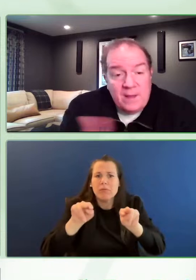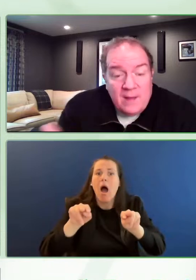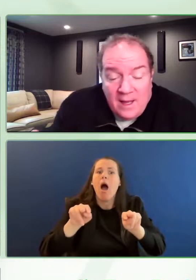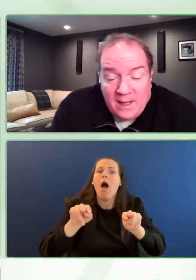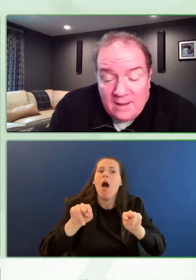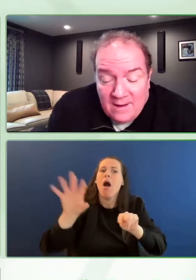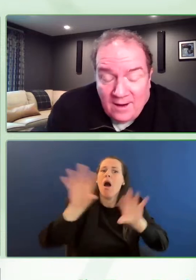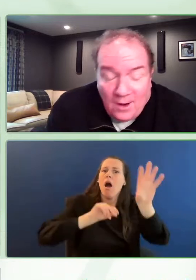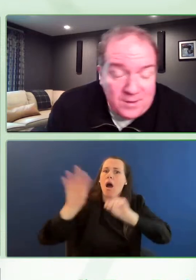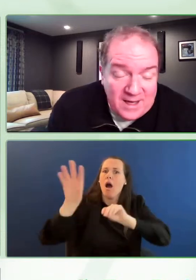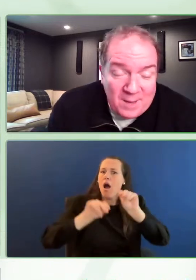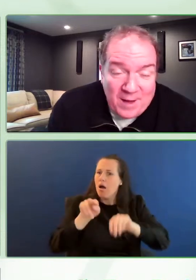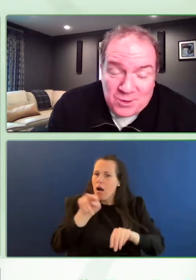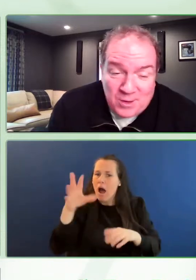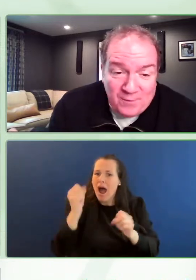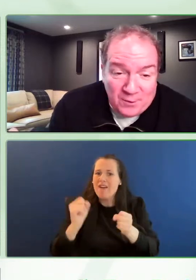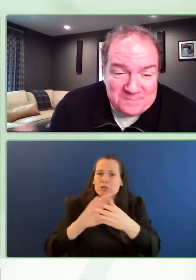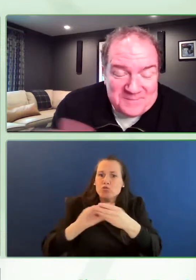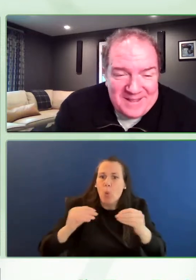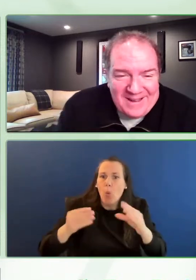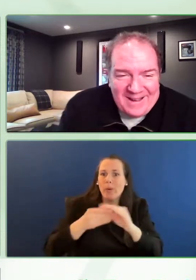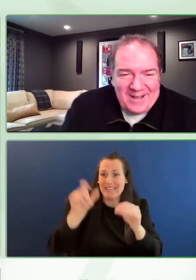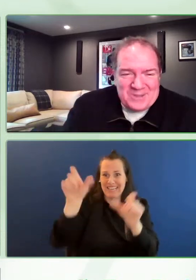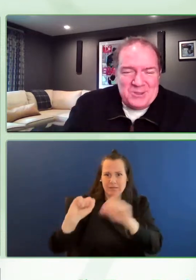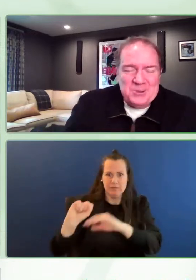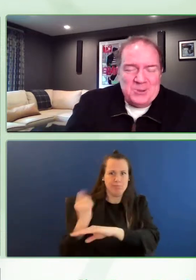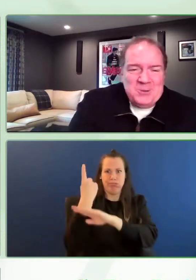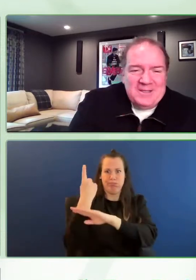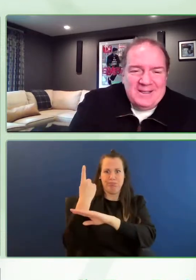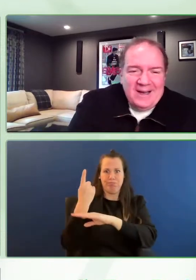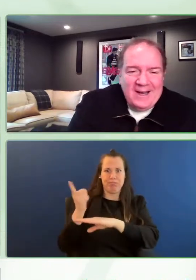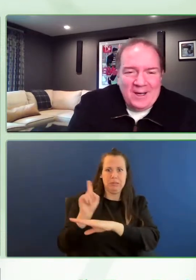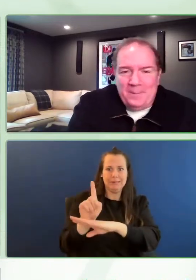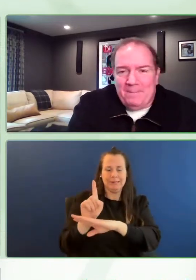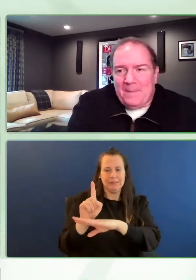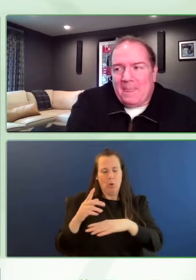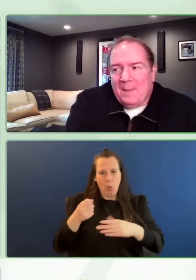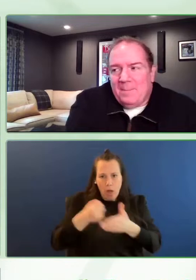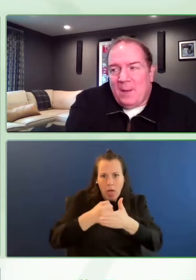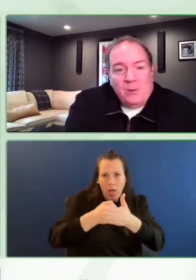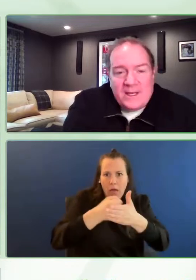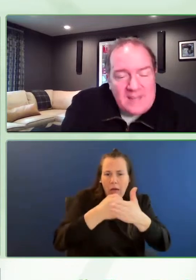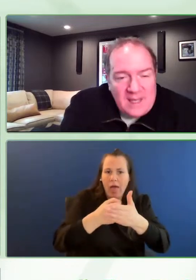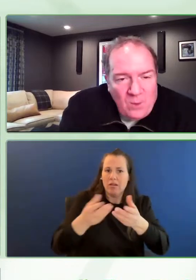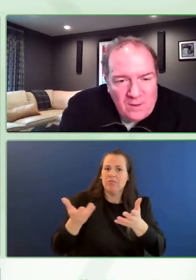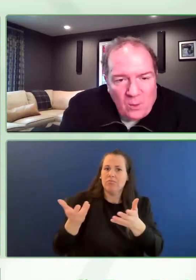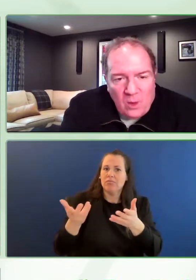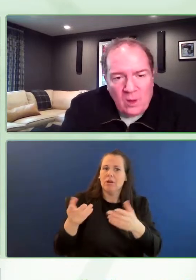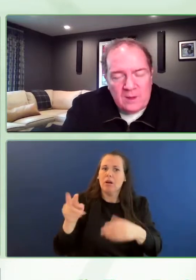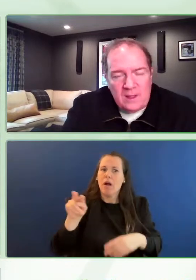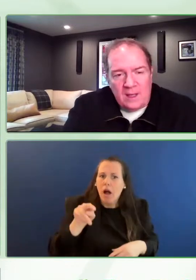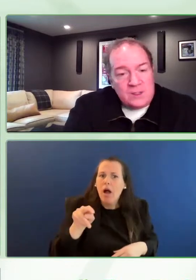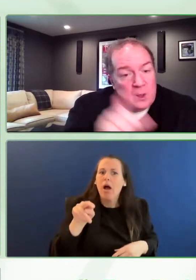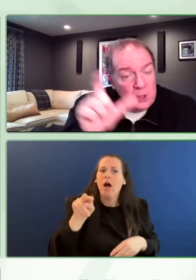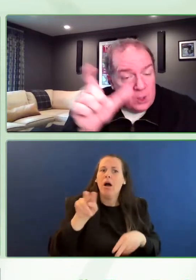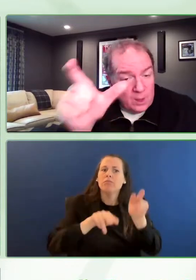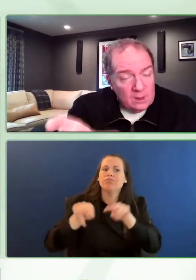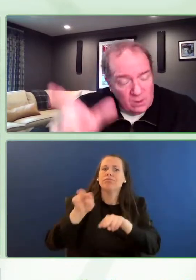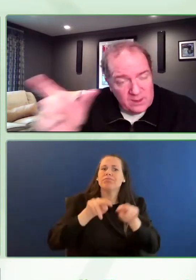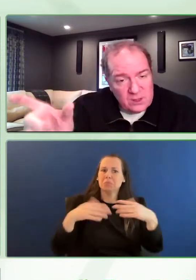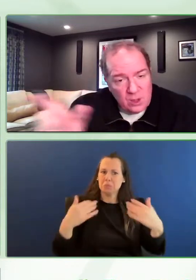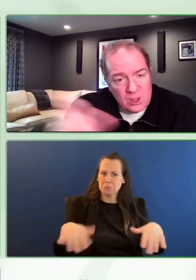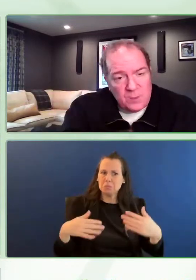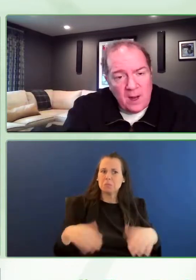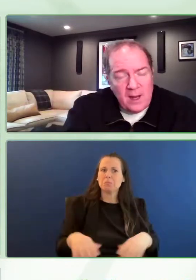Maybe they are thinking about travel, to a place anywhere in the world, so you can search